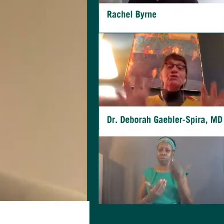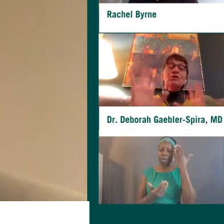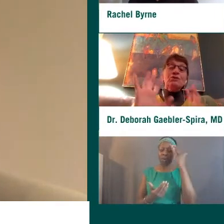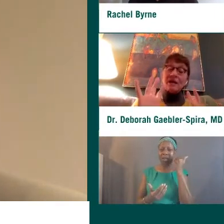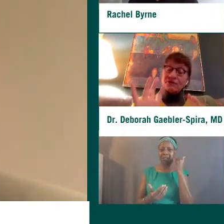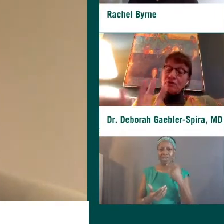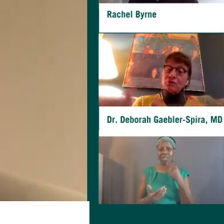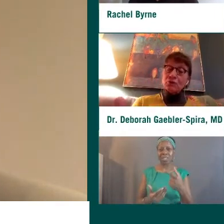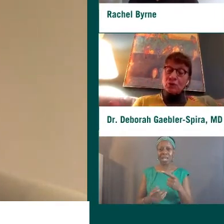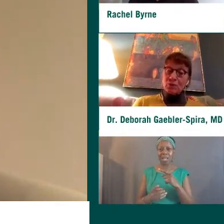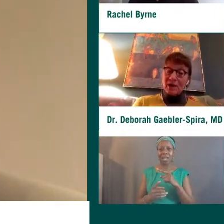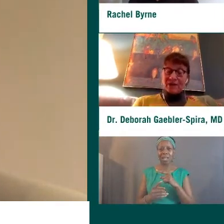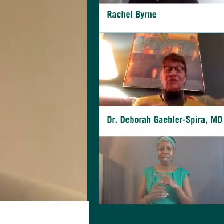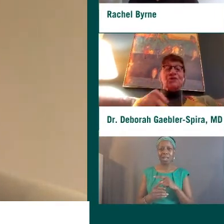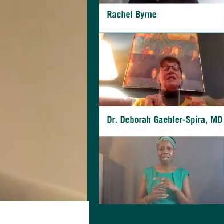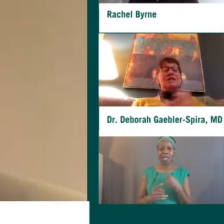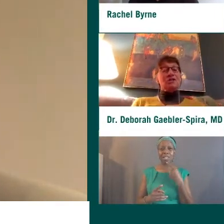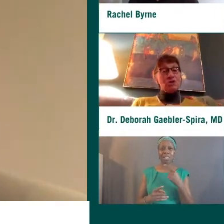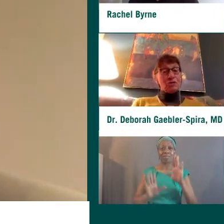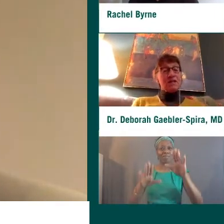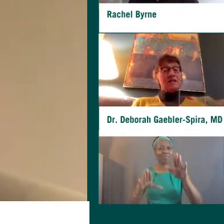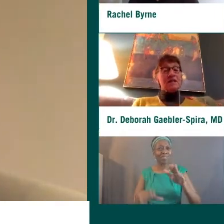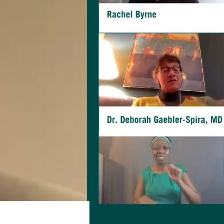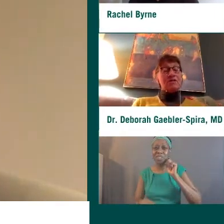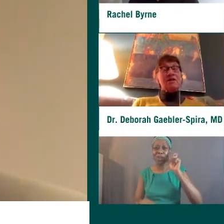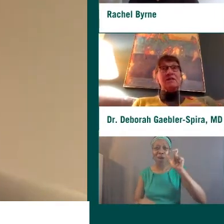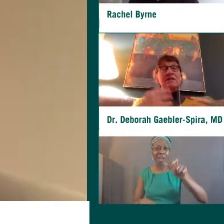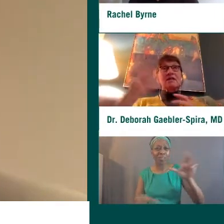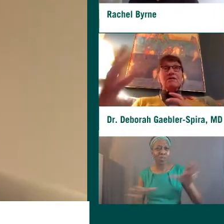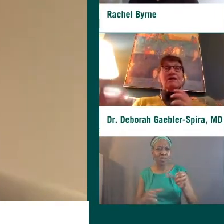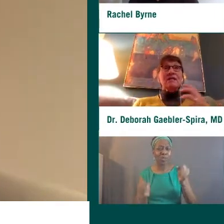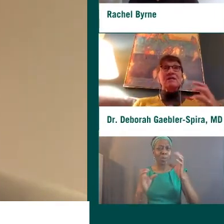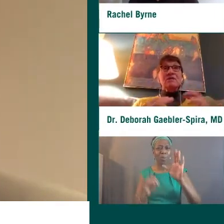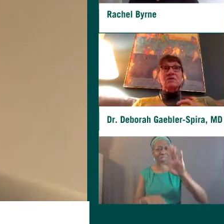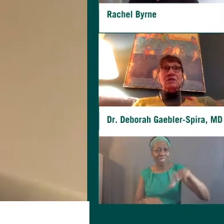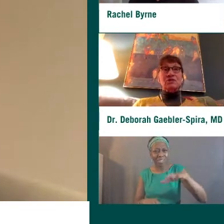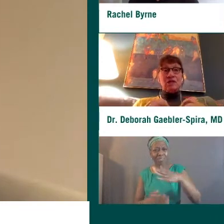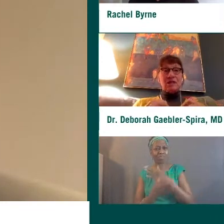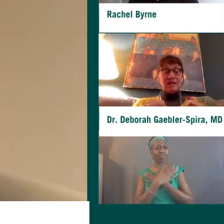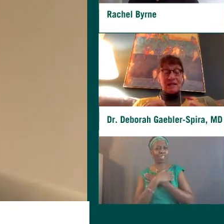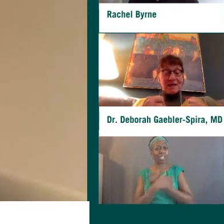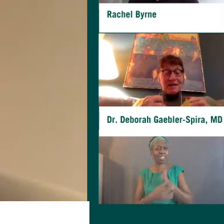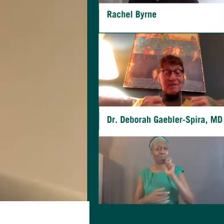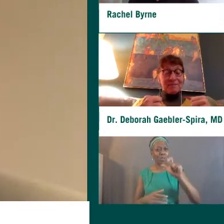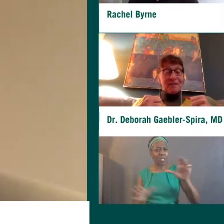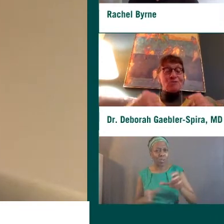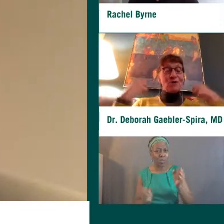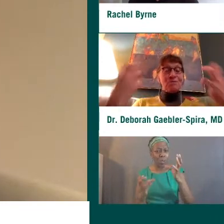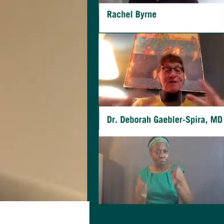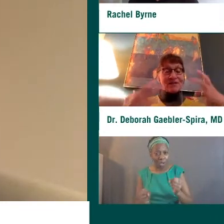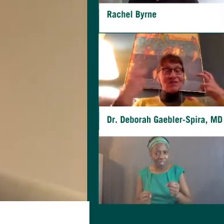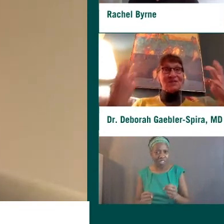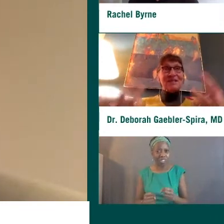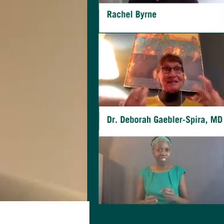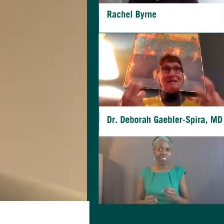Oh you don't have to do so much. You know, that there is such a robust enthusiasm